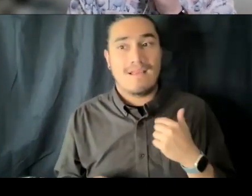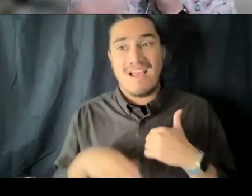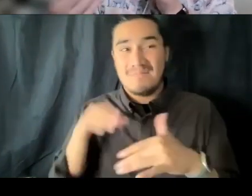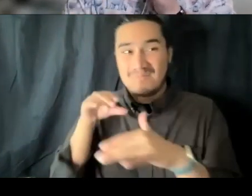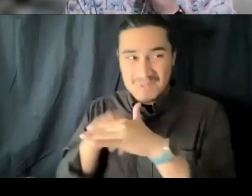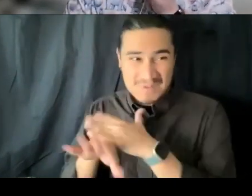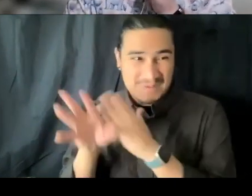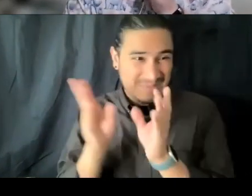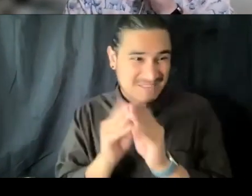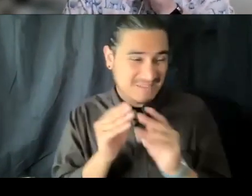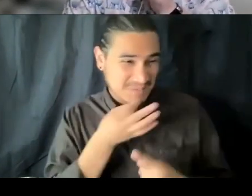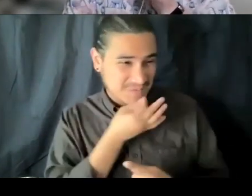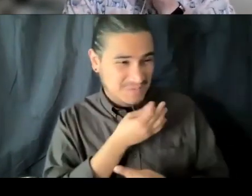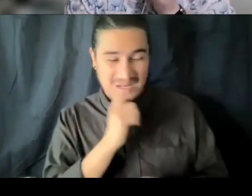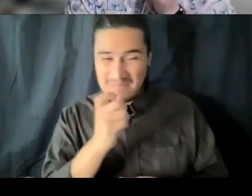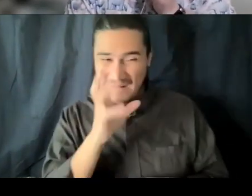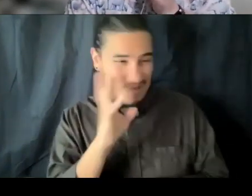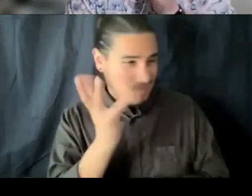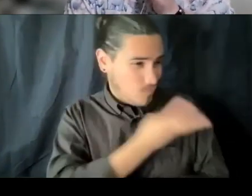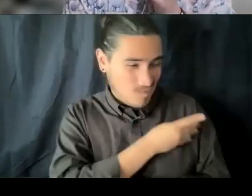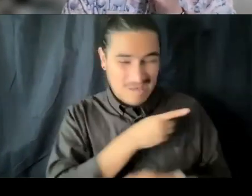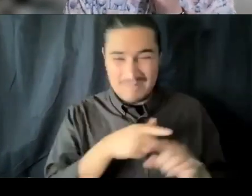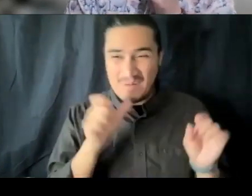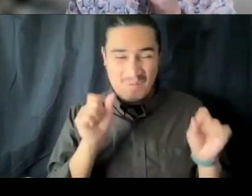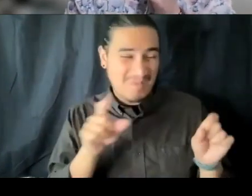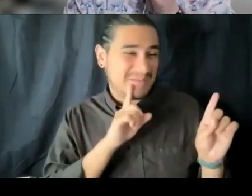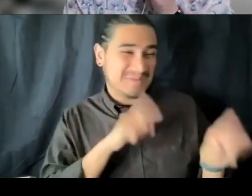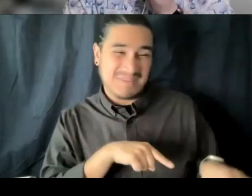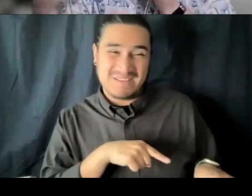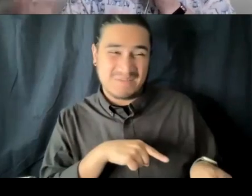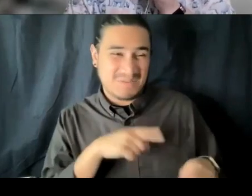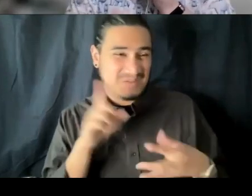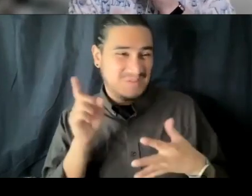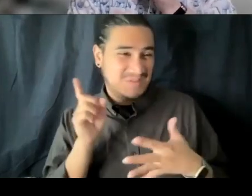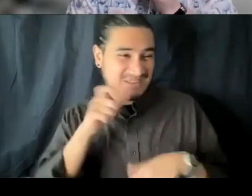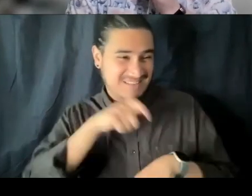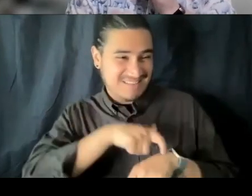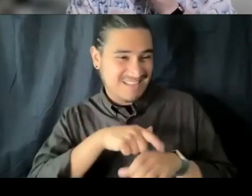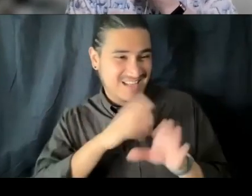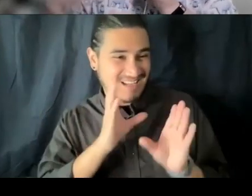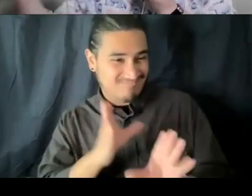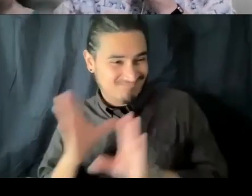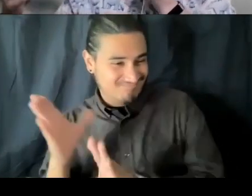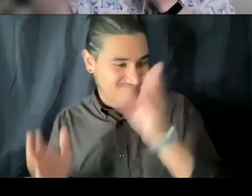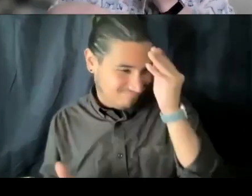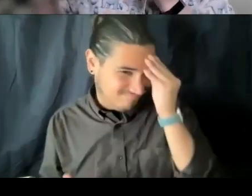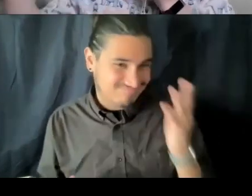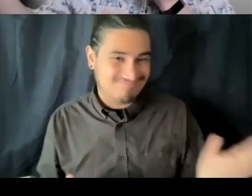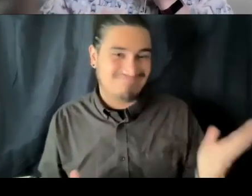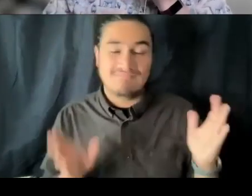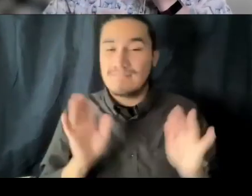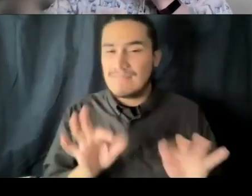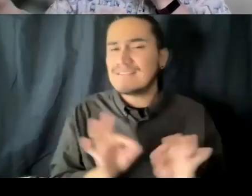but I just won't be able to answer phone calls at these times. You know, letting people know your boundaries